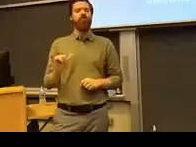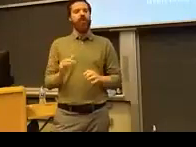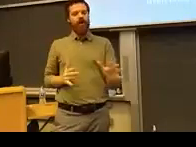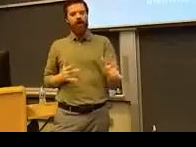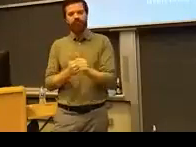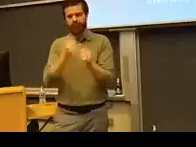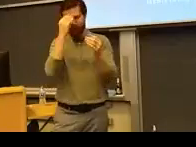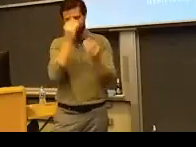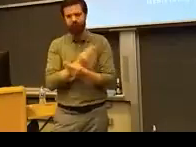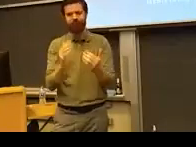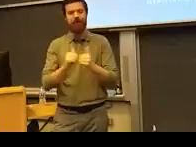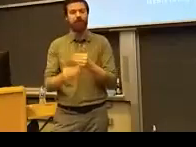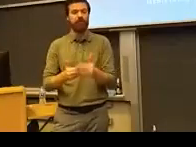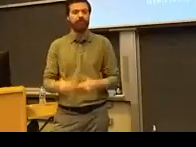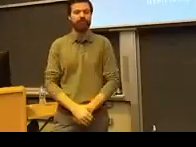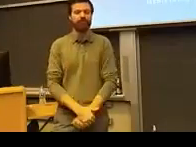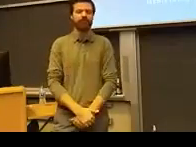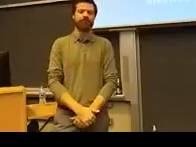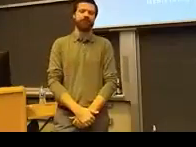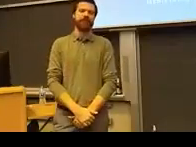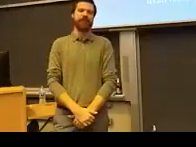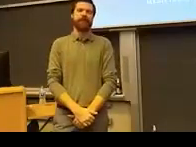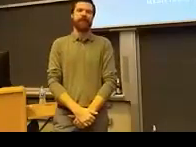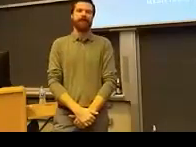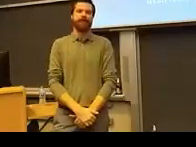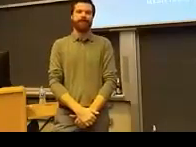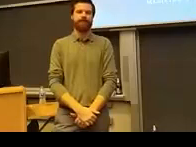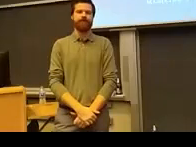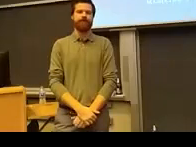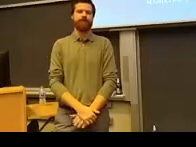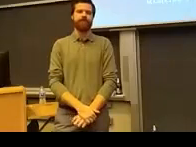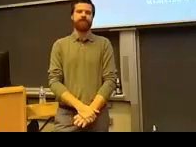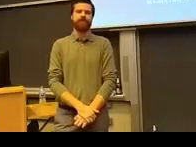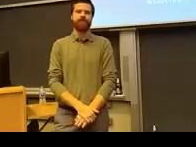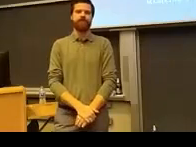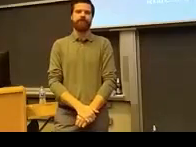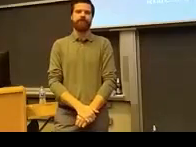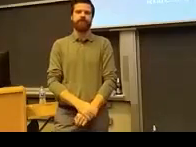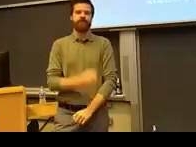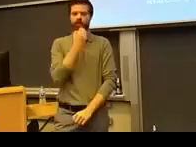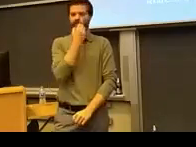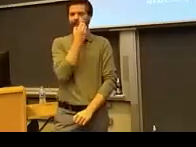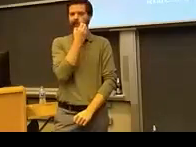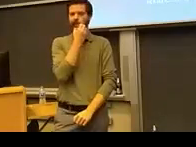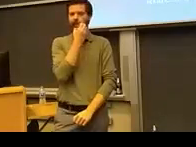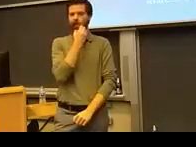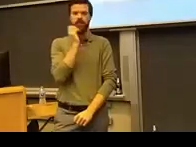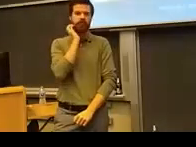everybody